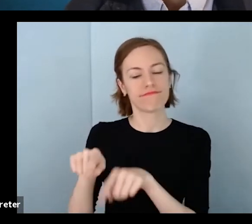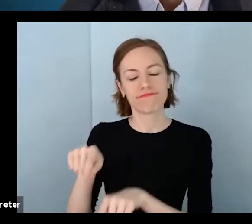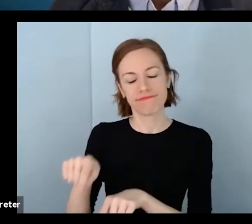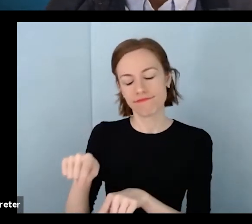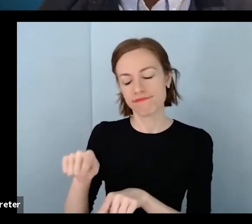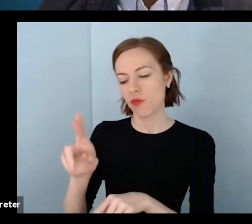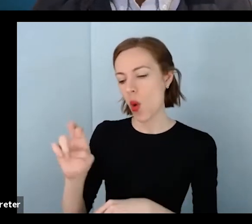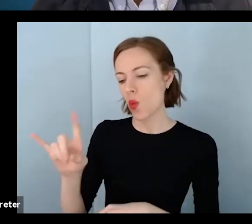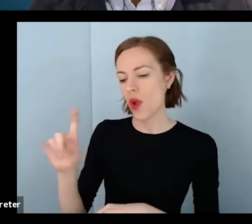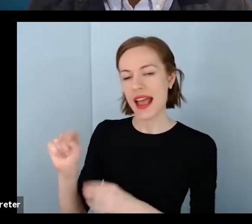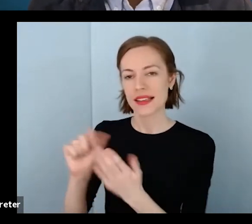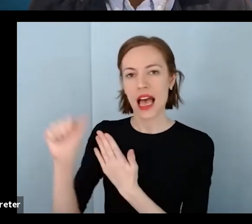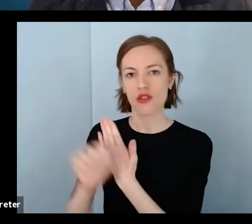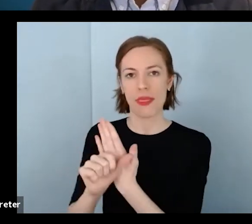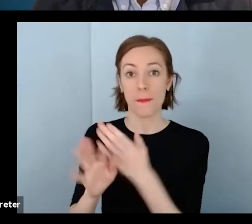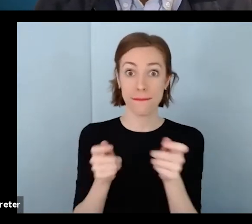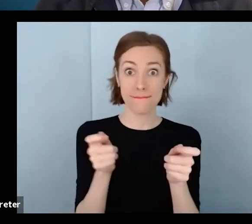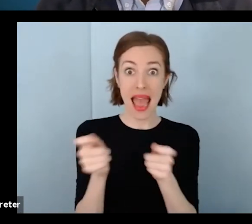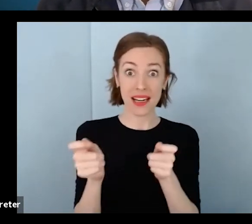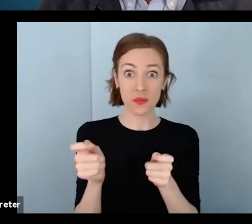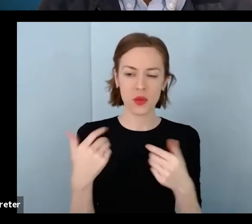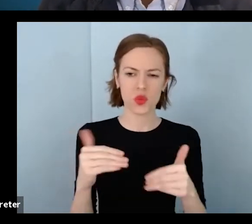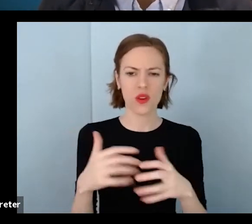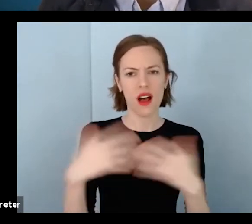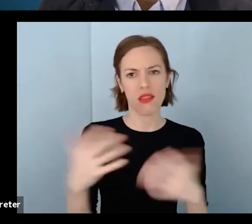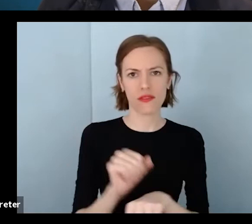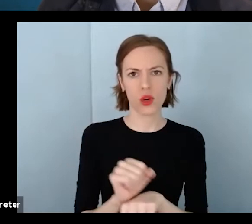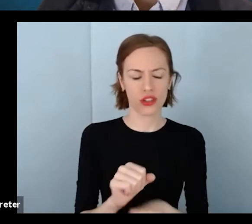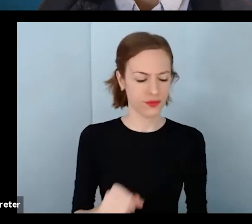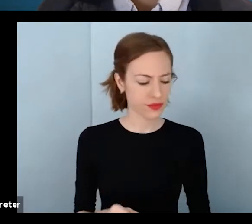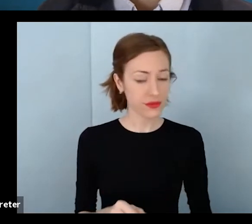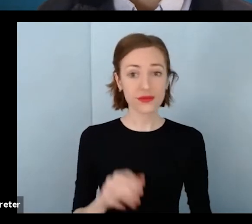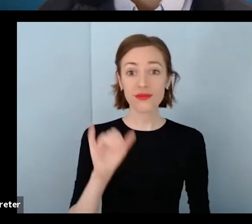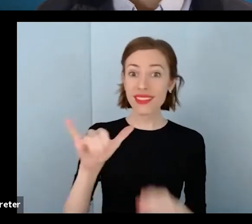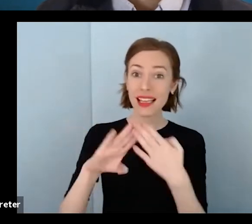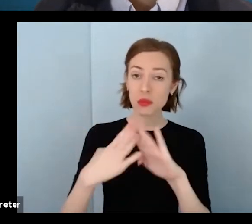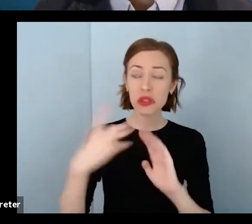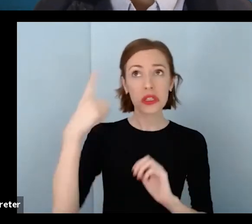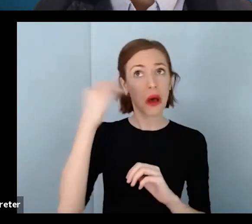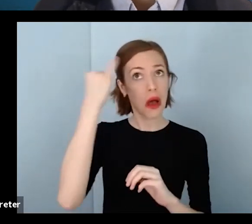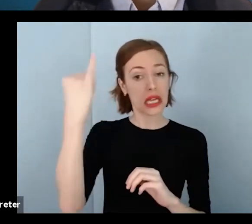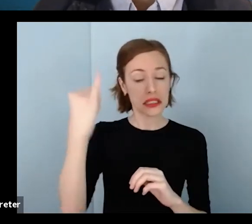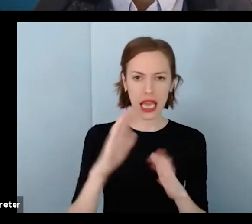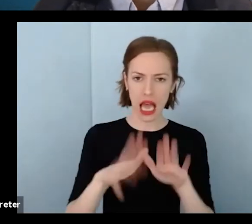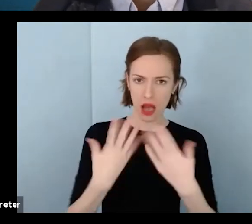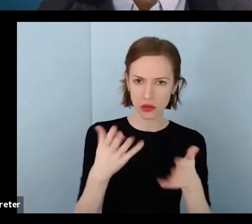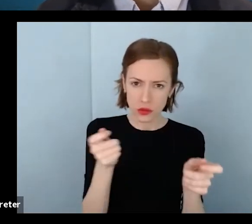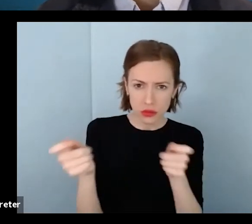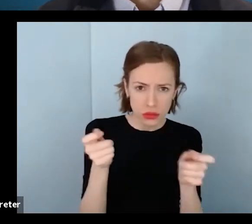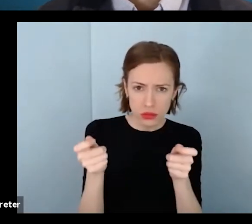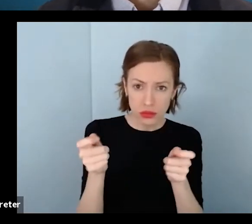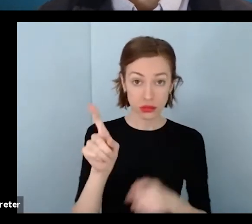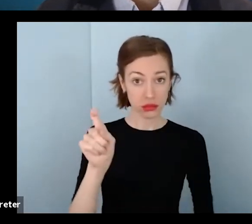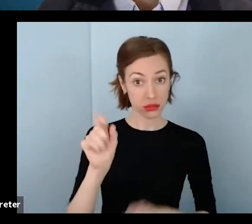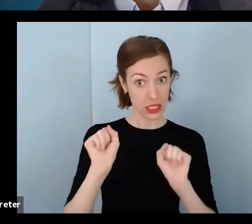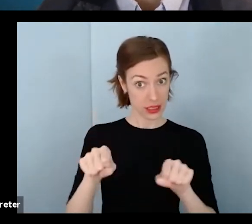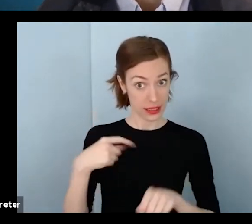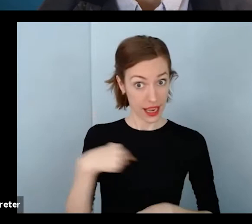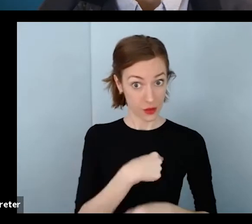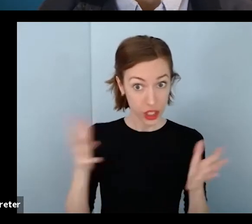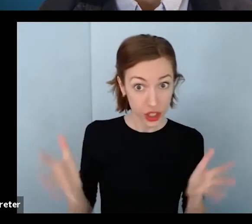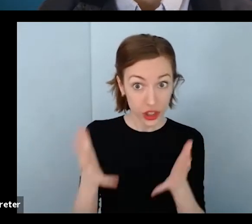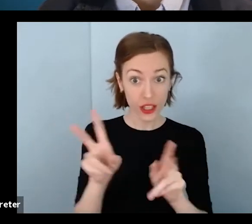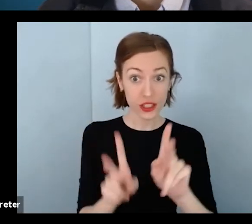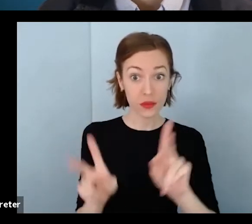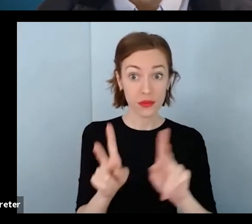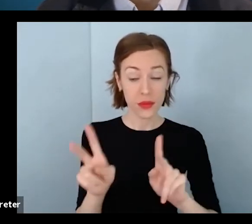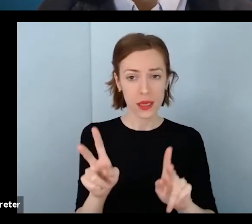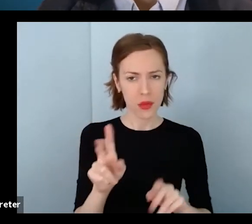The community also had an idea for a policy solution, something they thought might help. Can we encourage people to question news from inaccurate sources, they asked.